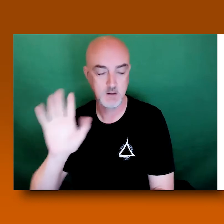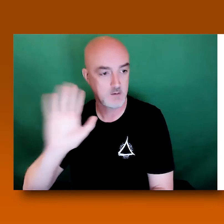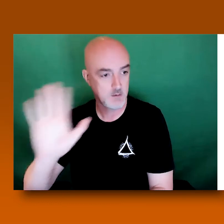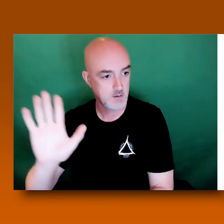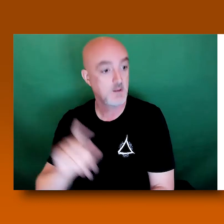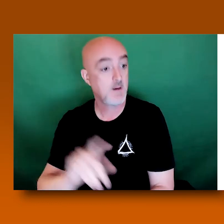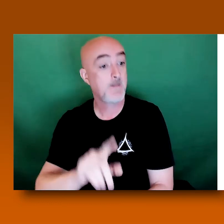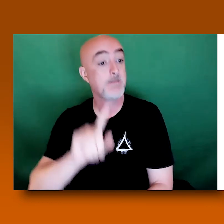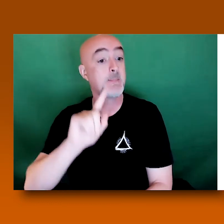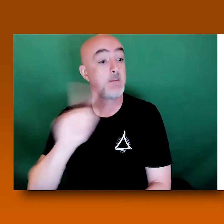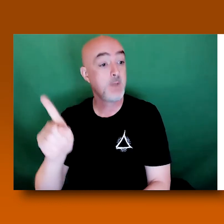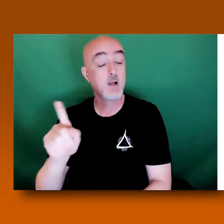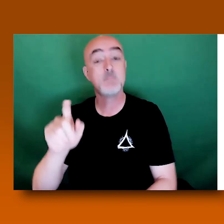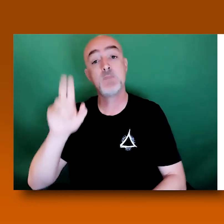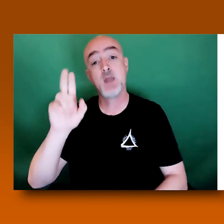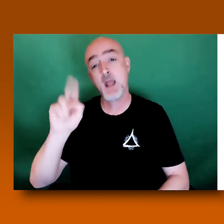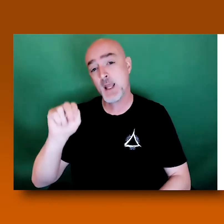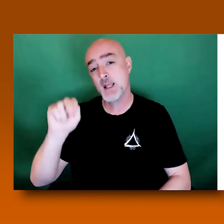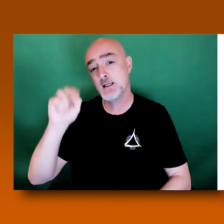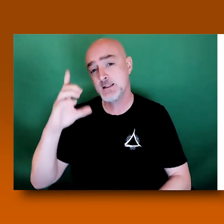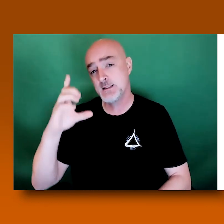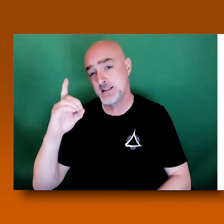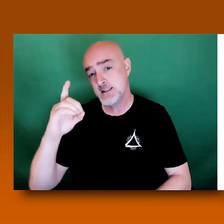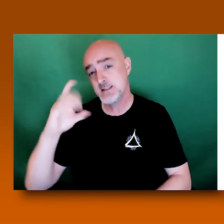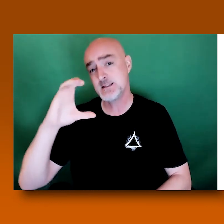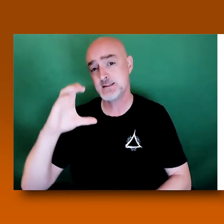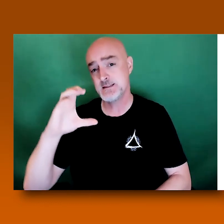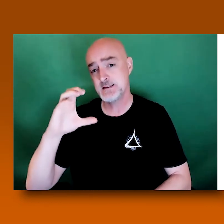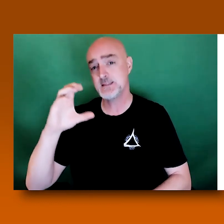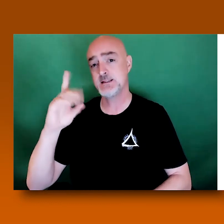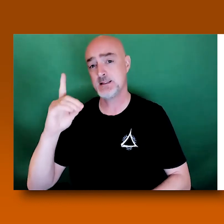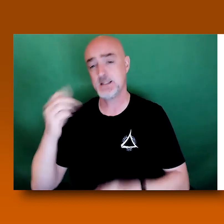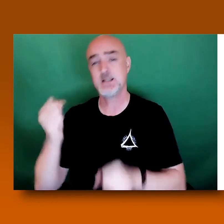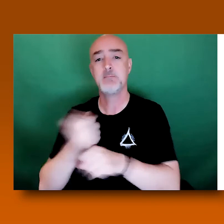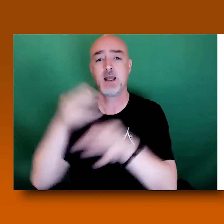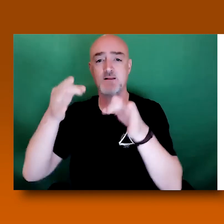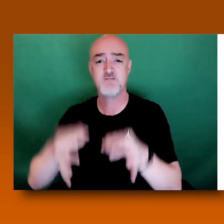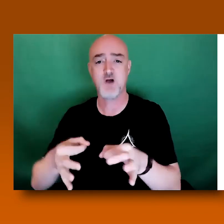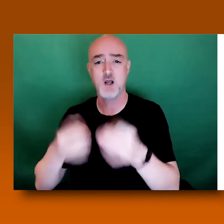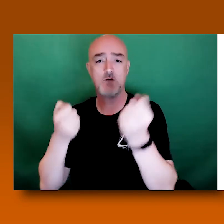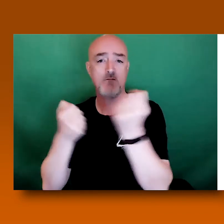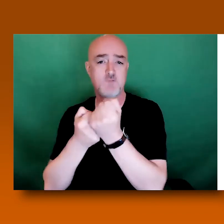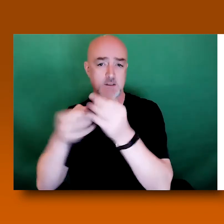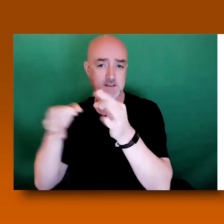It's worse than the acronyms we use at RIT. But the NDCD makes the final decision,